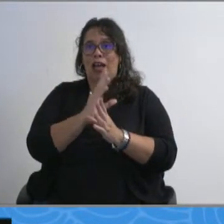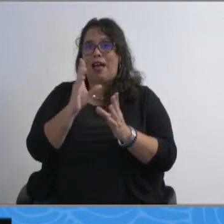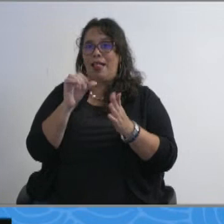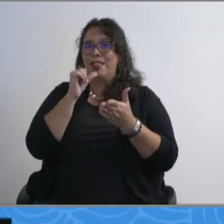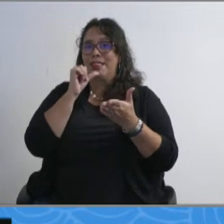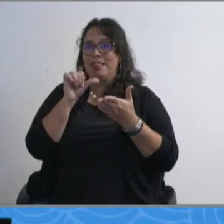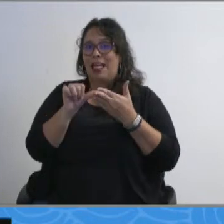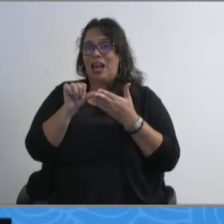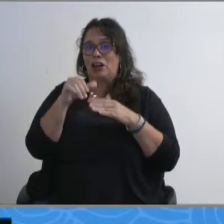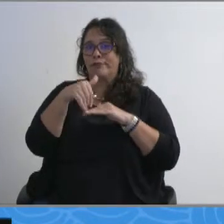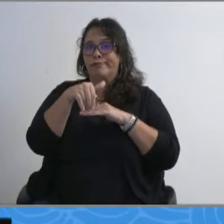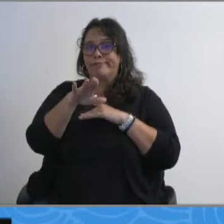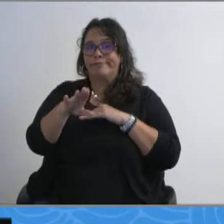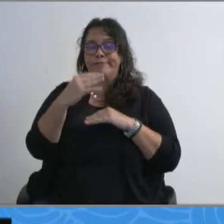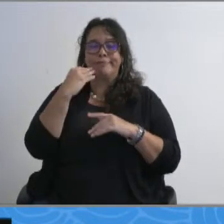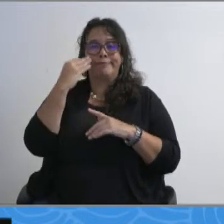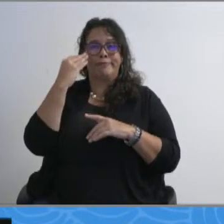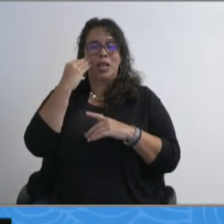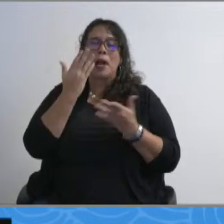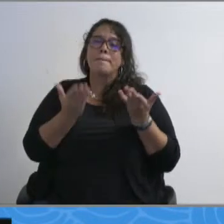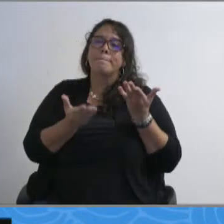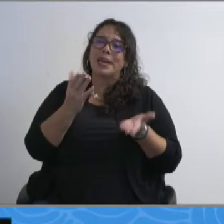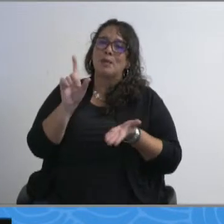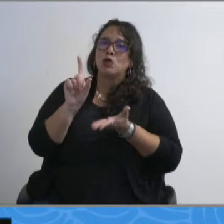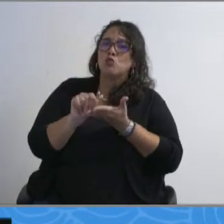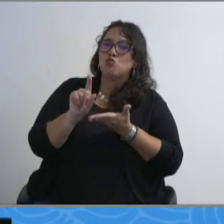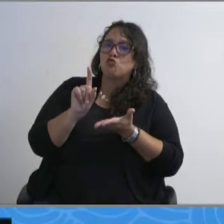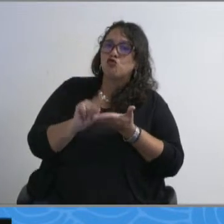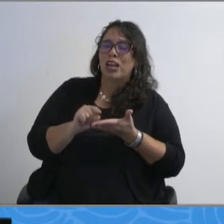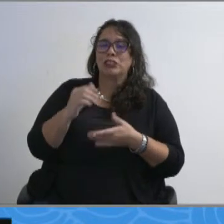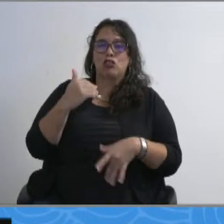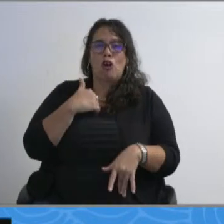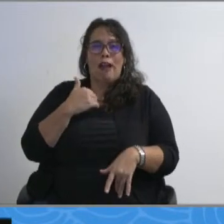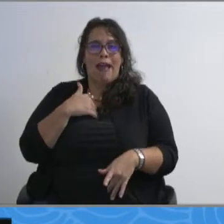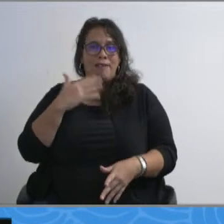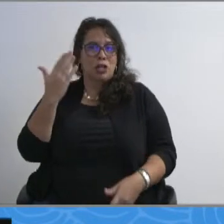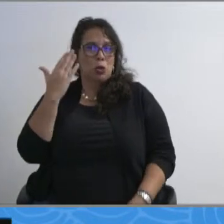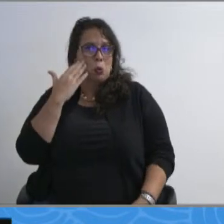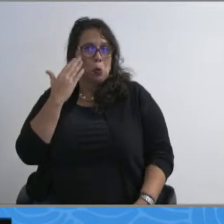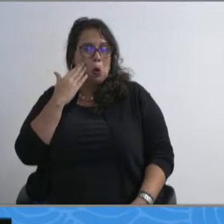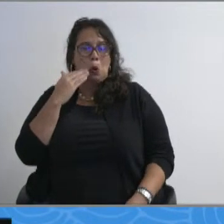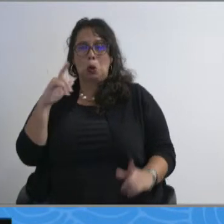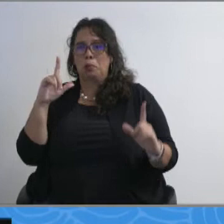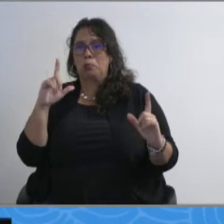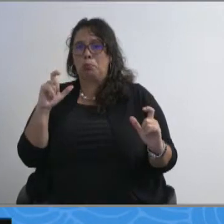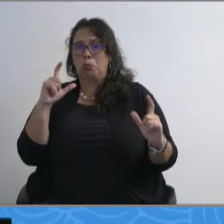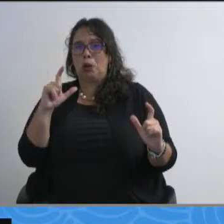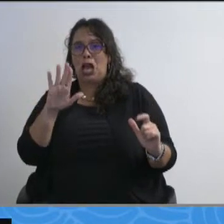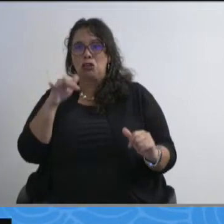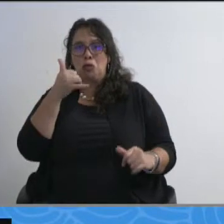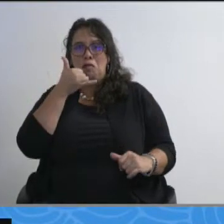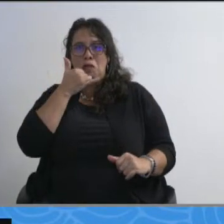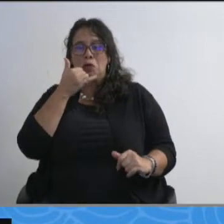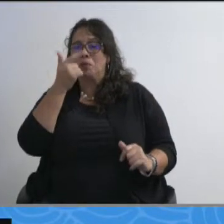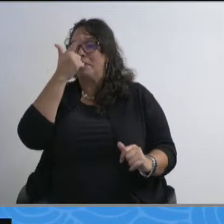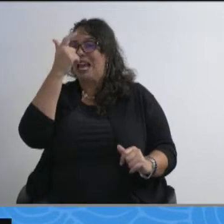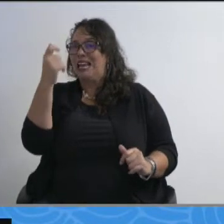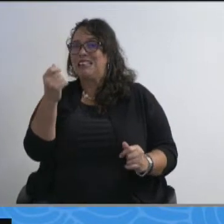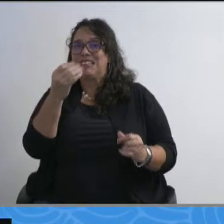if you have ability to and put it on the fridge, or at least just noted in your phone because there's a lot of information, and important dates here,